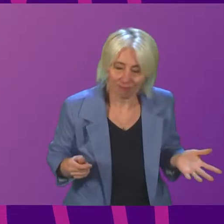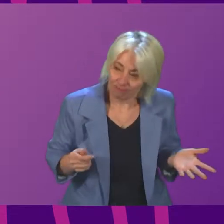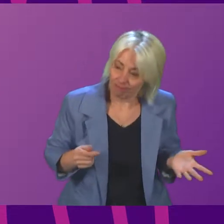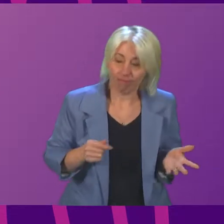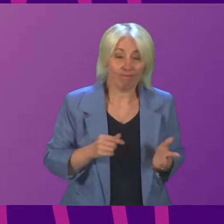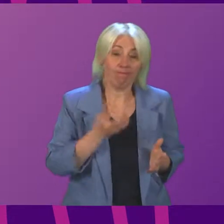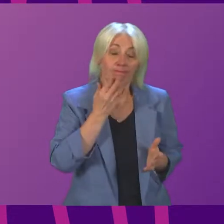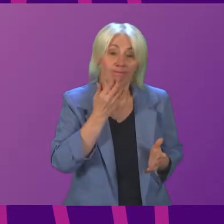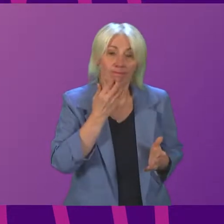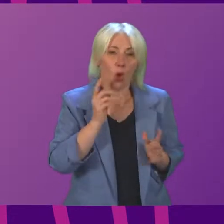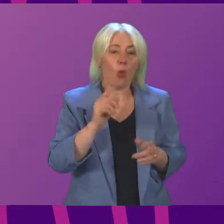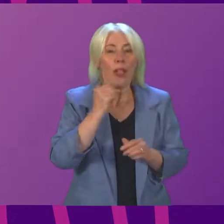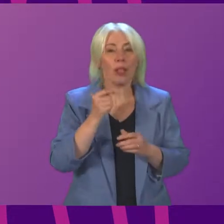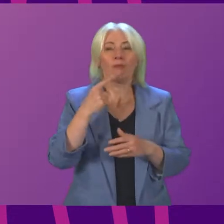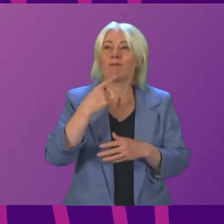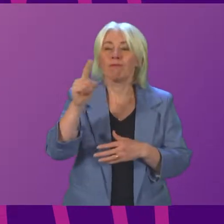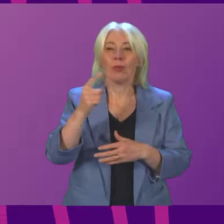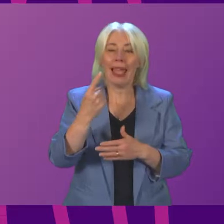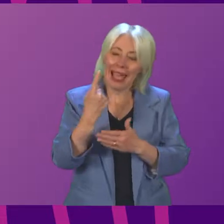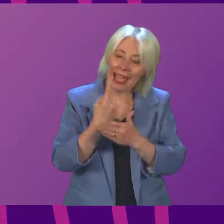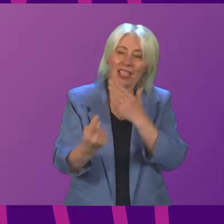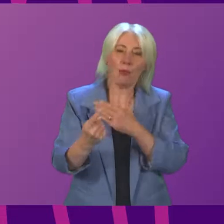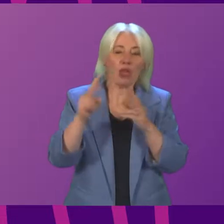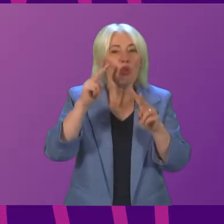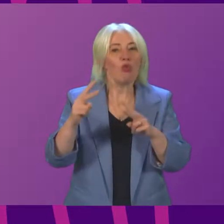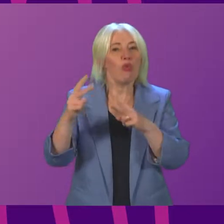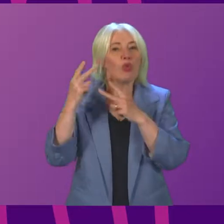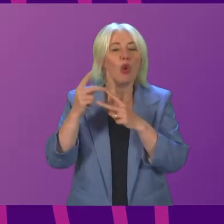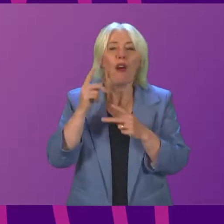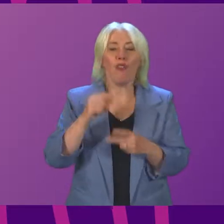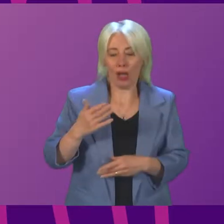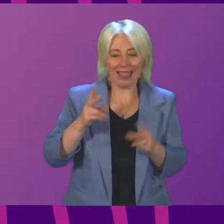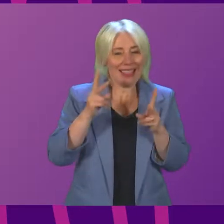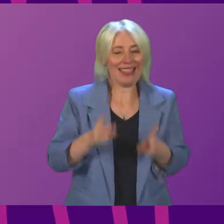review into all unnecessary deaths that have been caused as a result of the waiting times crisis?